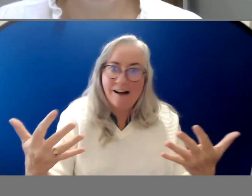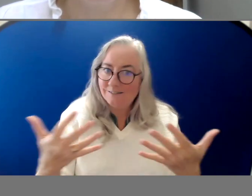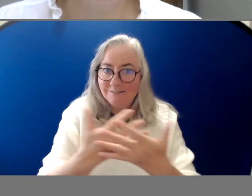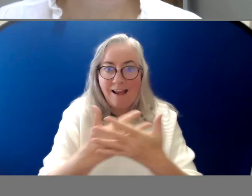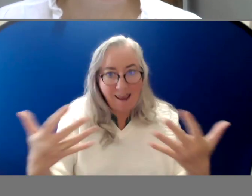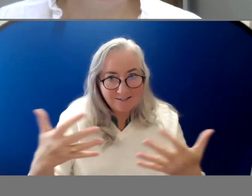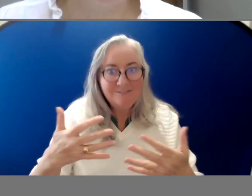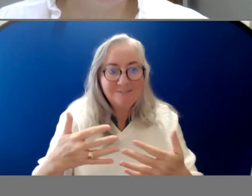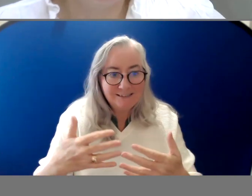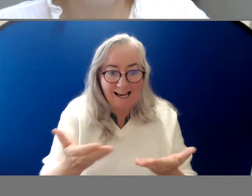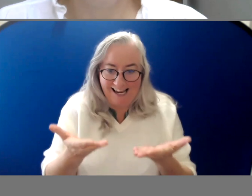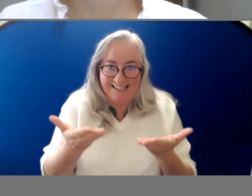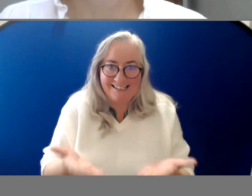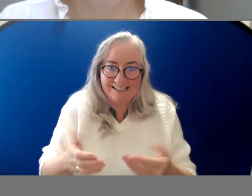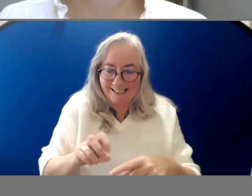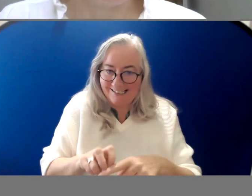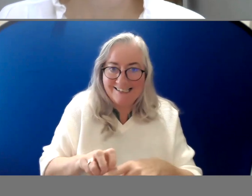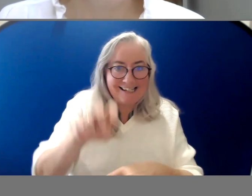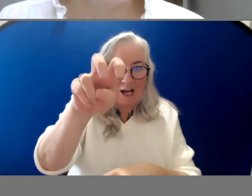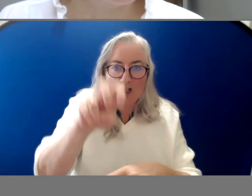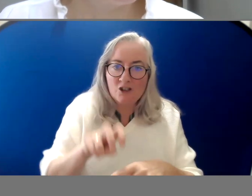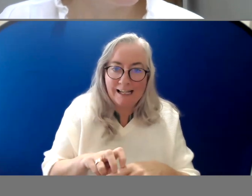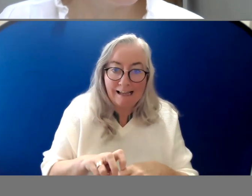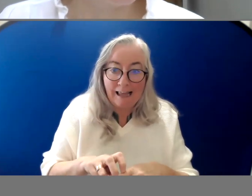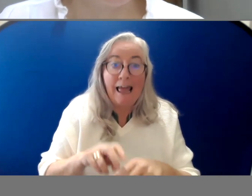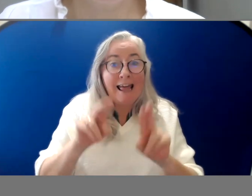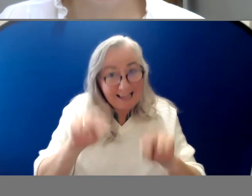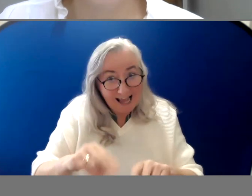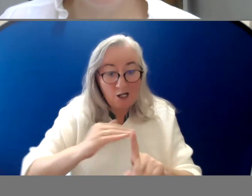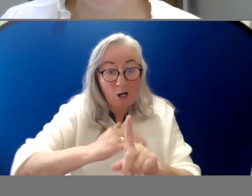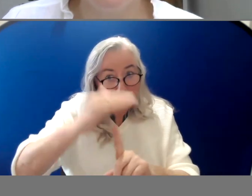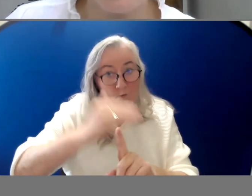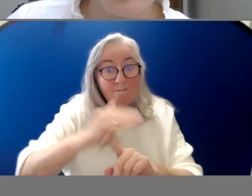where an existing stairs is can be improved greatly in terms of safety and I just want to